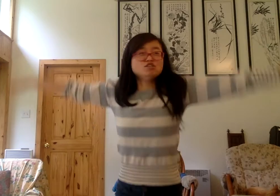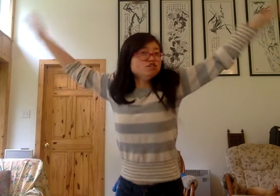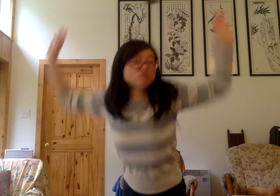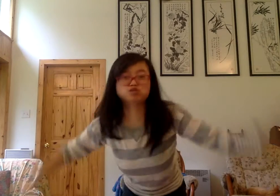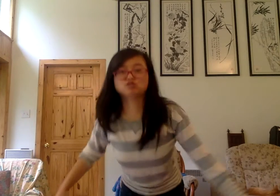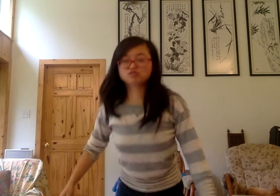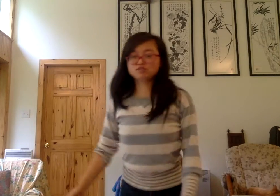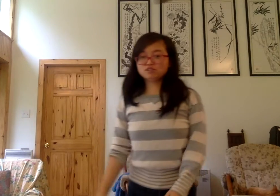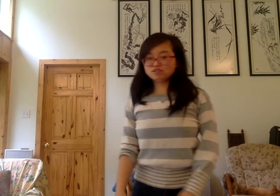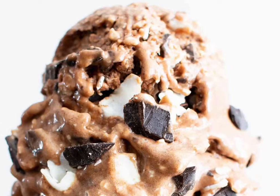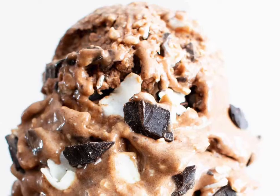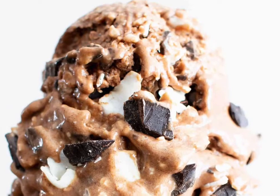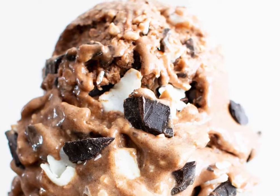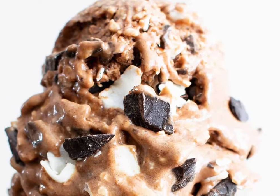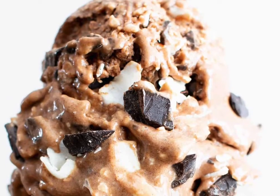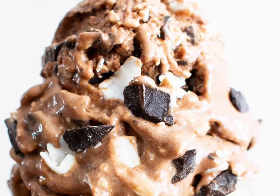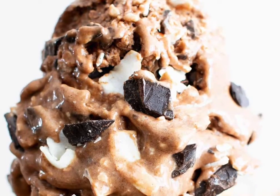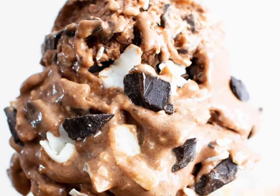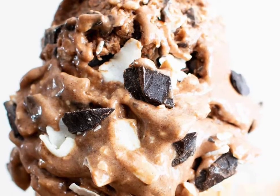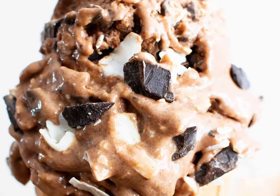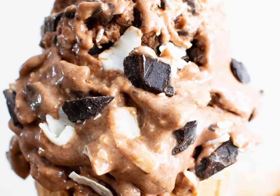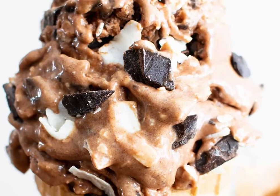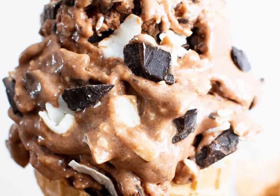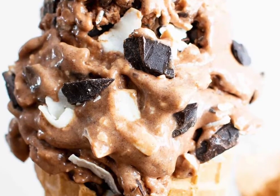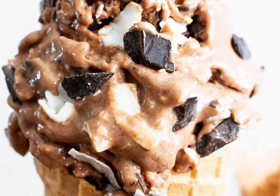fly Ice cream